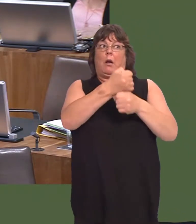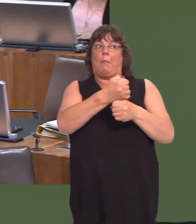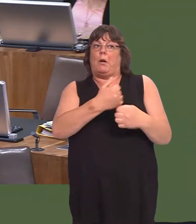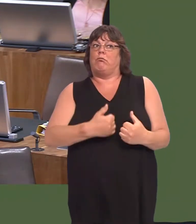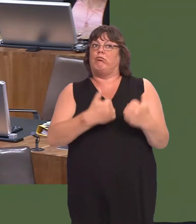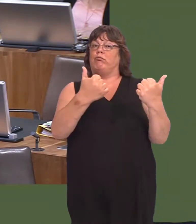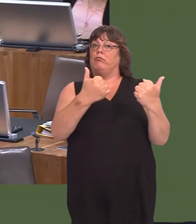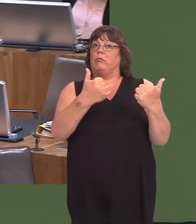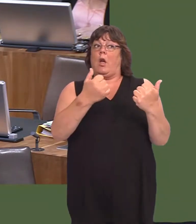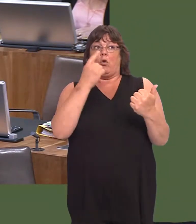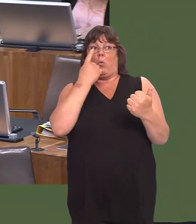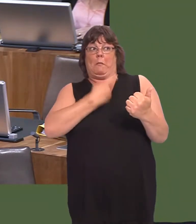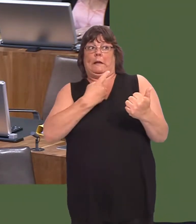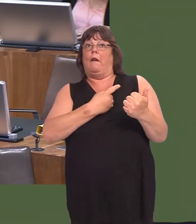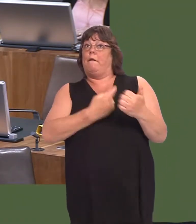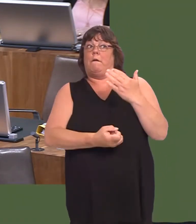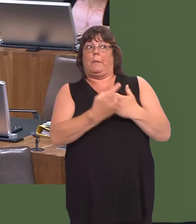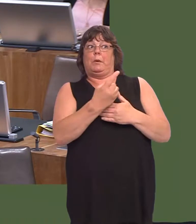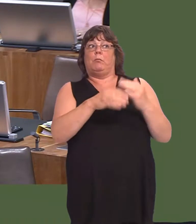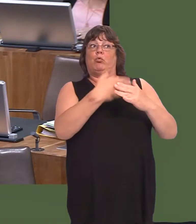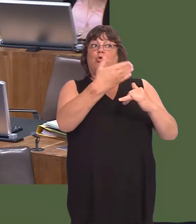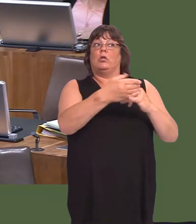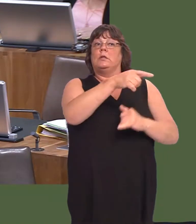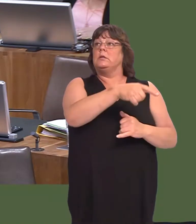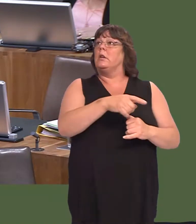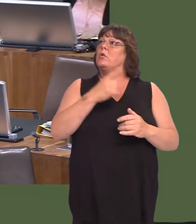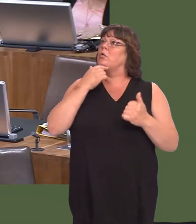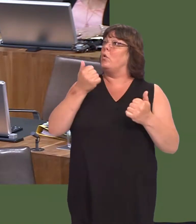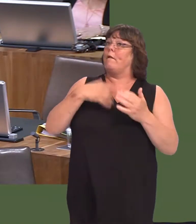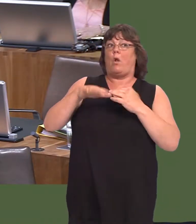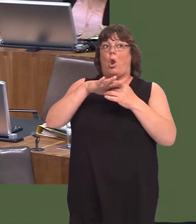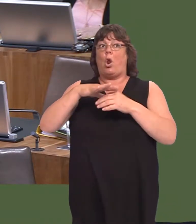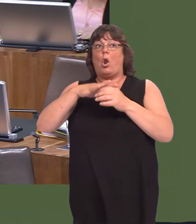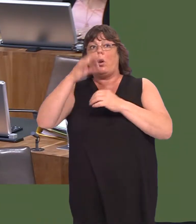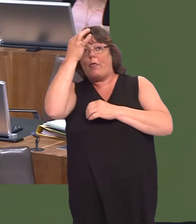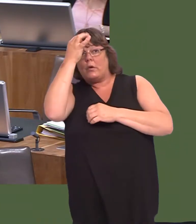I saw it myself in Bridgend. Now, itís important that local authorities learn from each other to see what they can